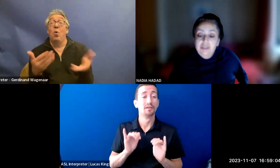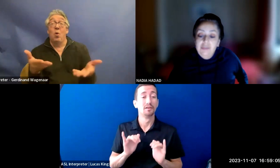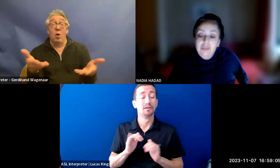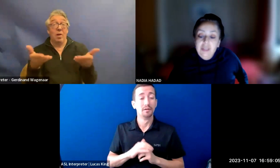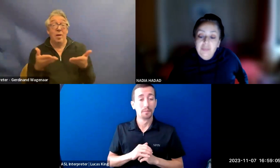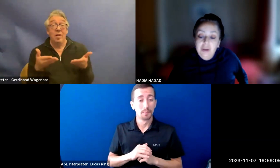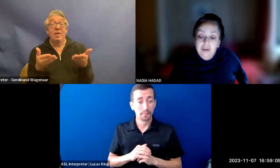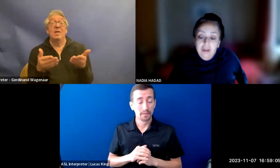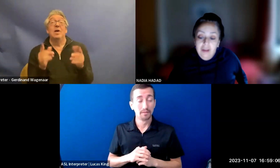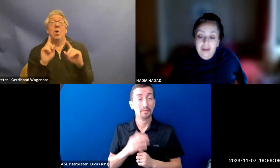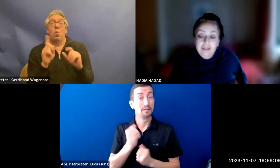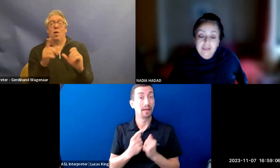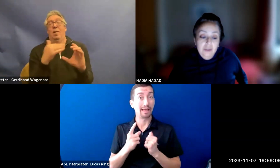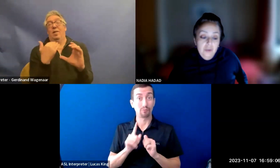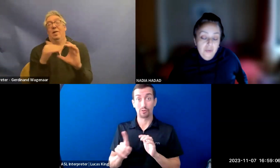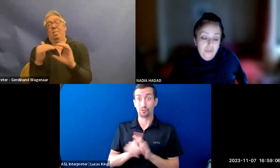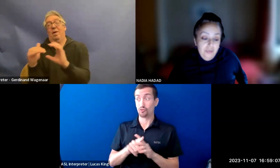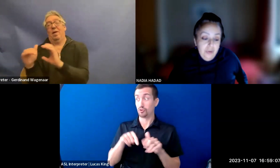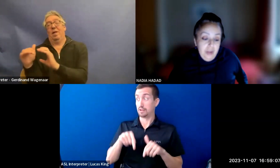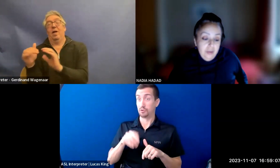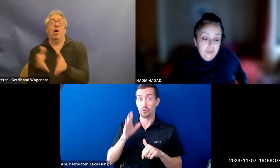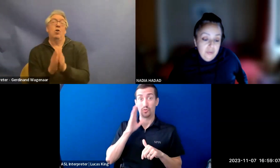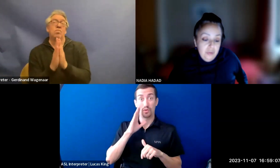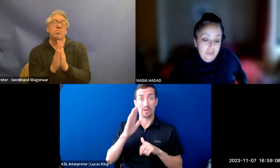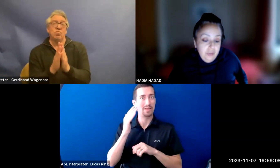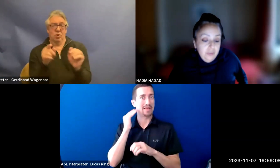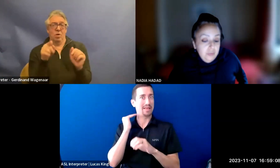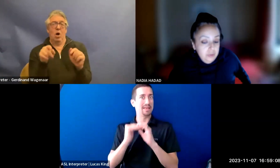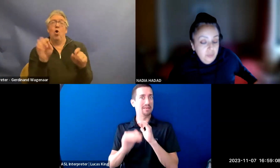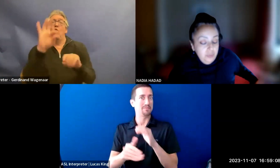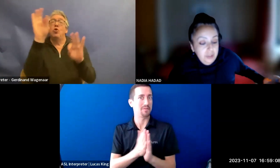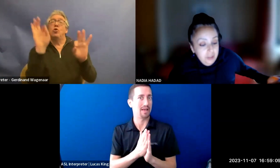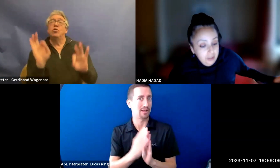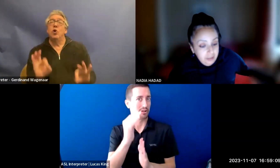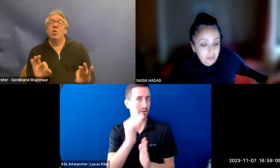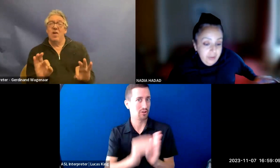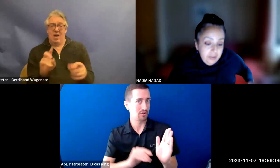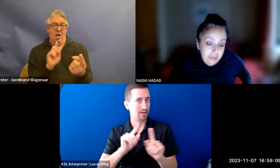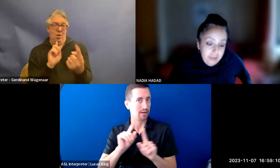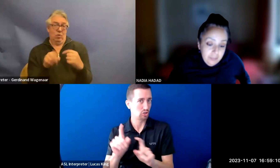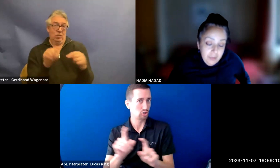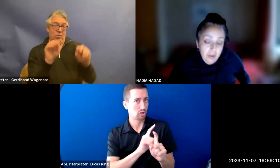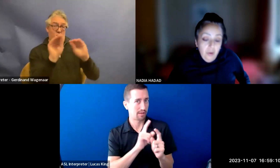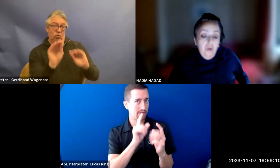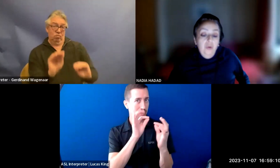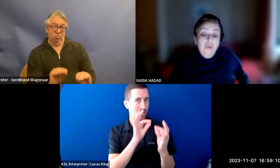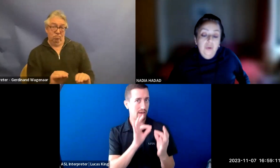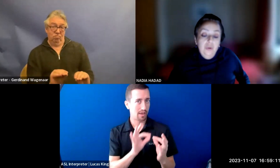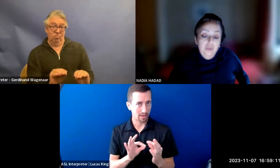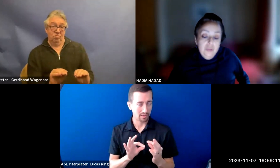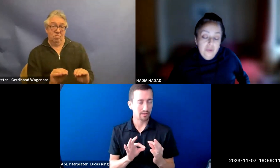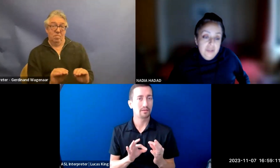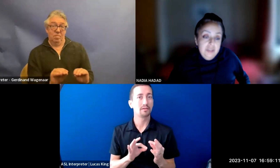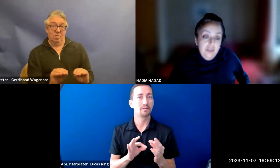will receive an e-mail asking you to fill out the survey and to be direct along with all the resources